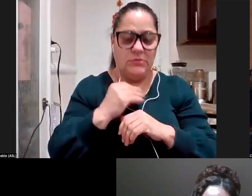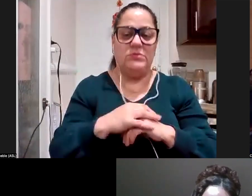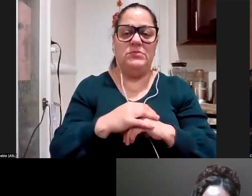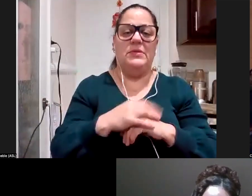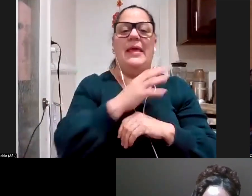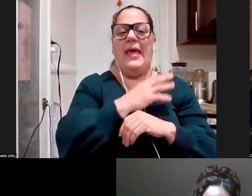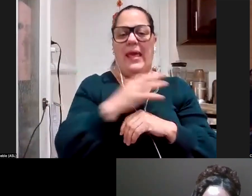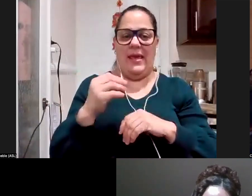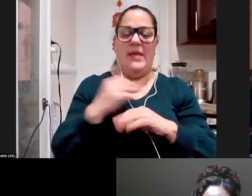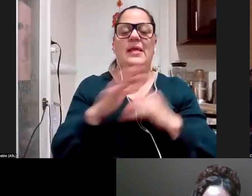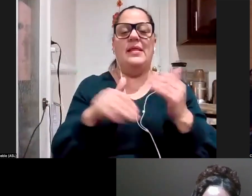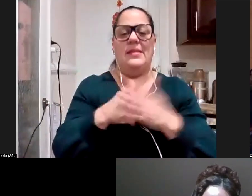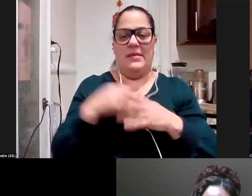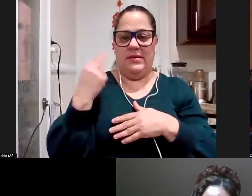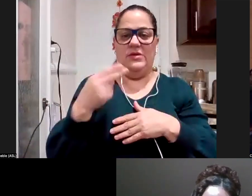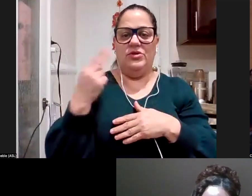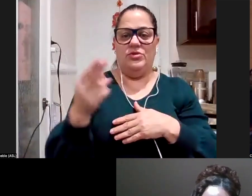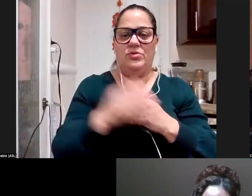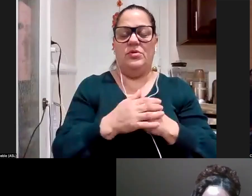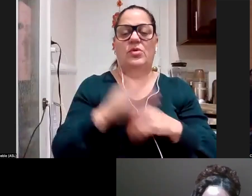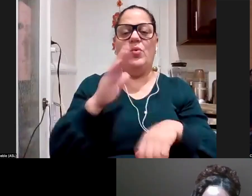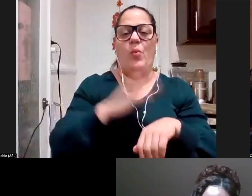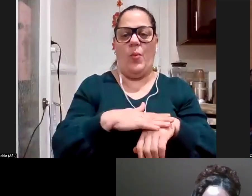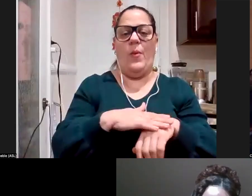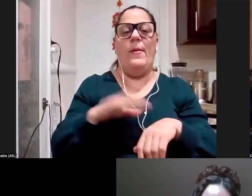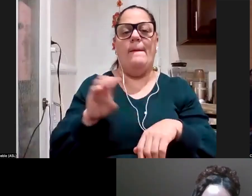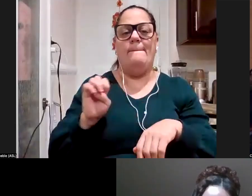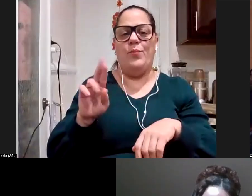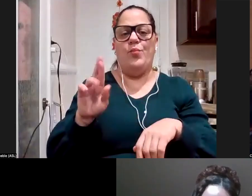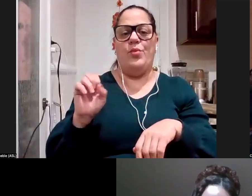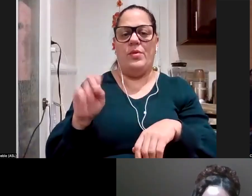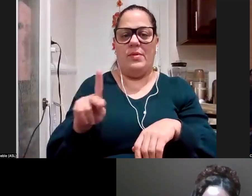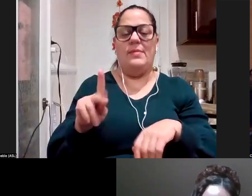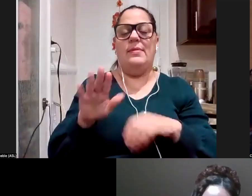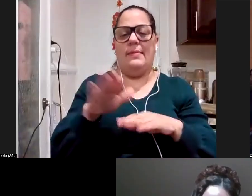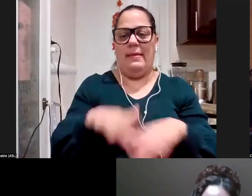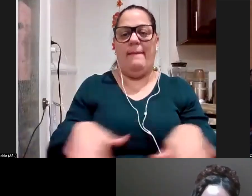dramatic history at on the Willowbrook campus. [ALICE]